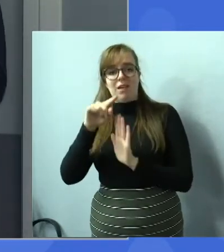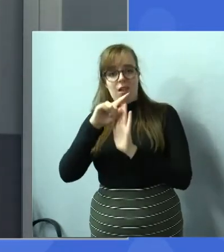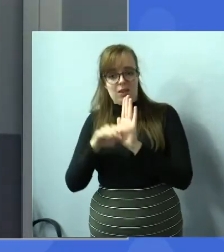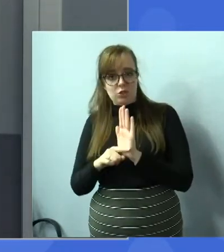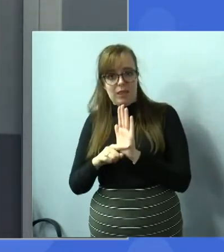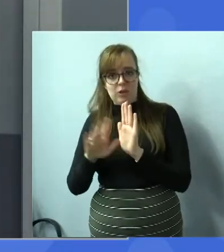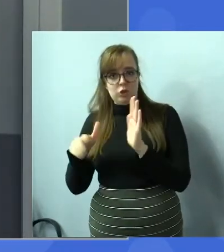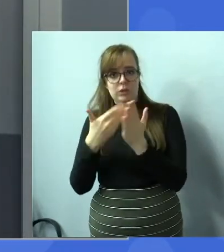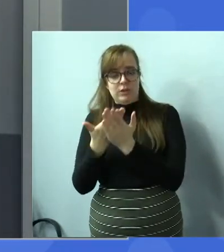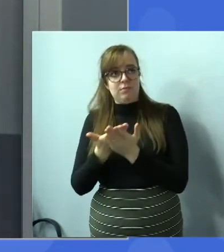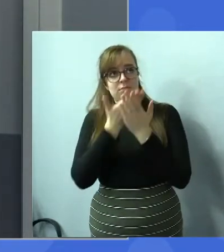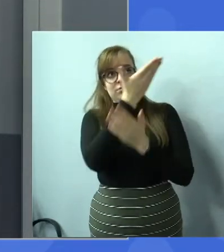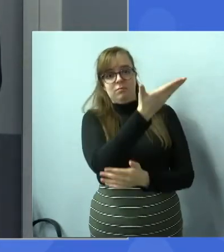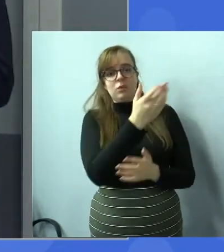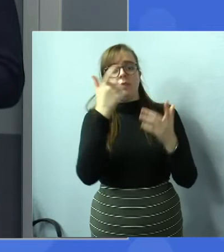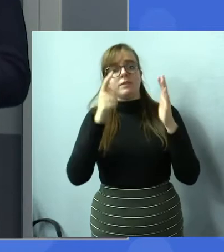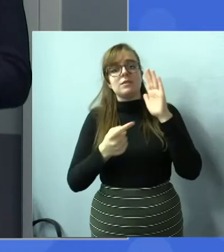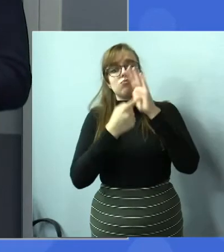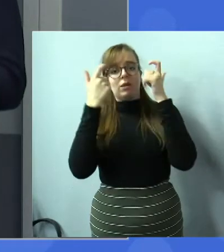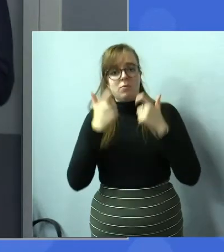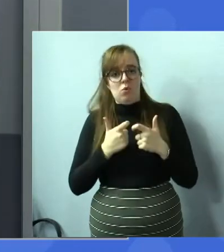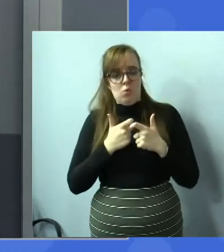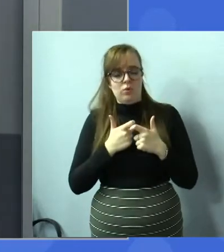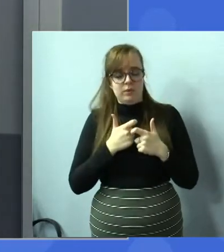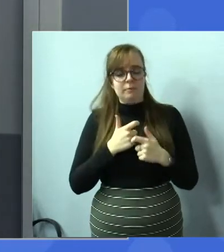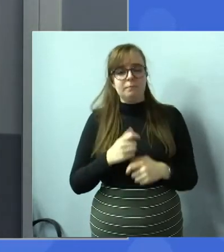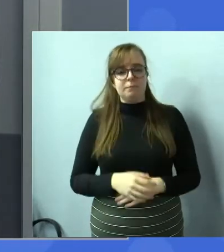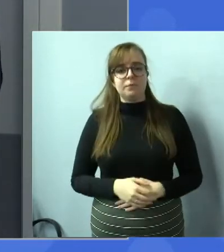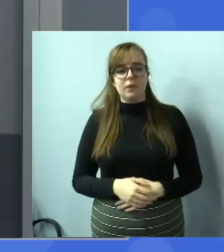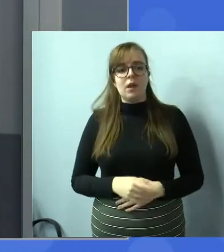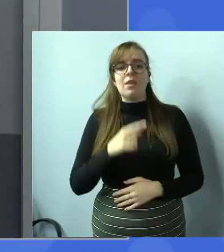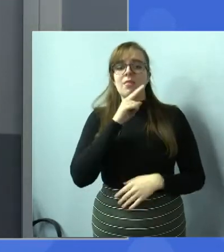the Supreme Court and then during the time that it took for the Supreme Court